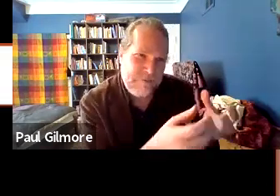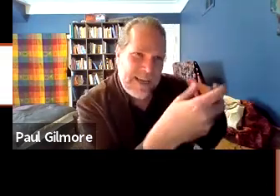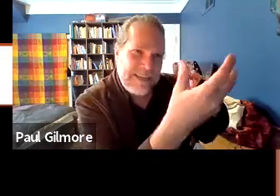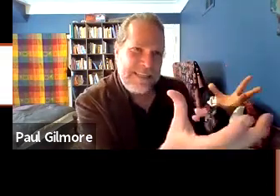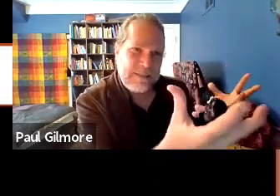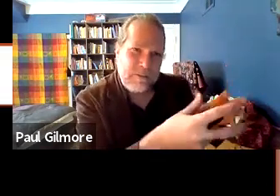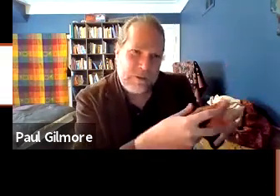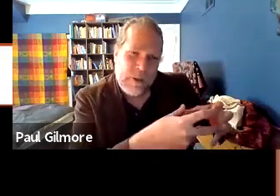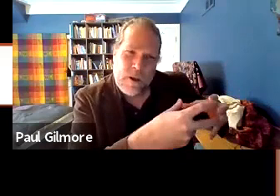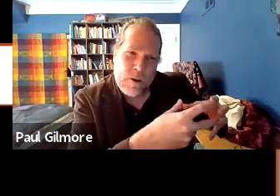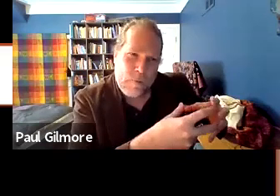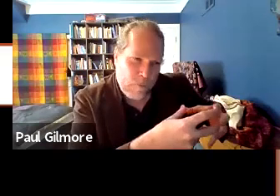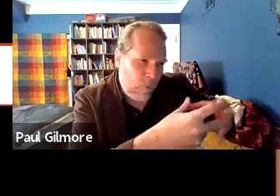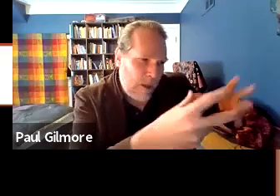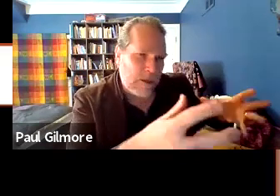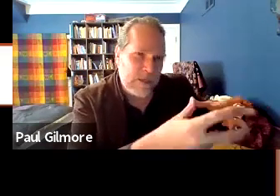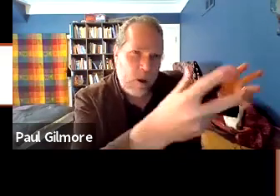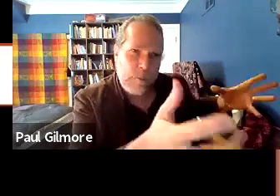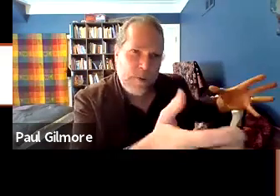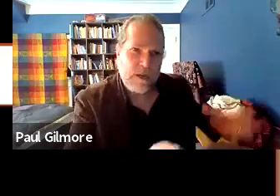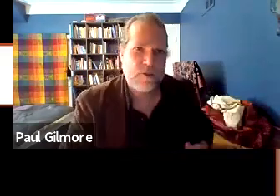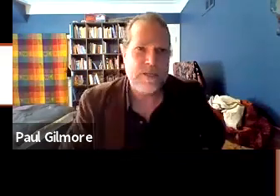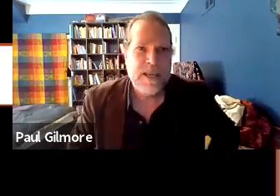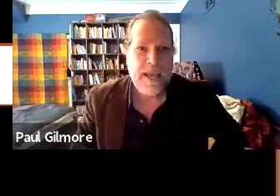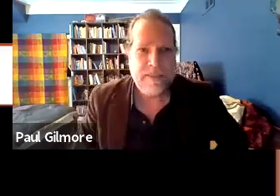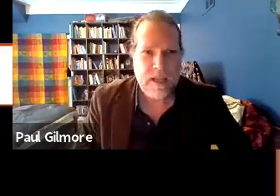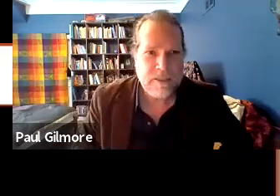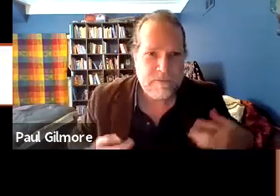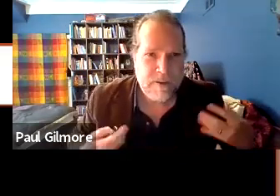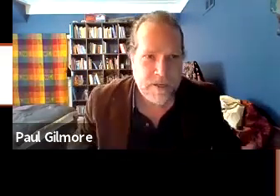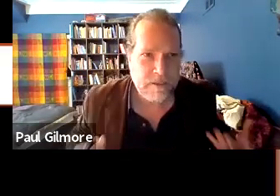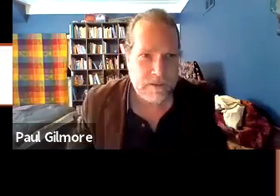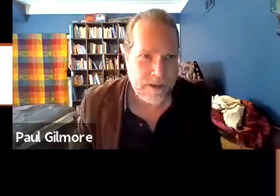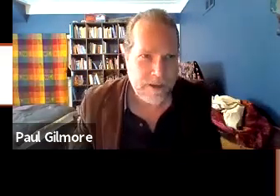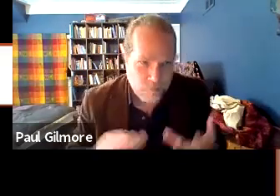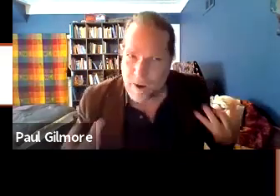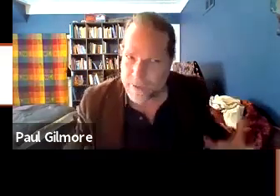you have this ideal of a welcoming open country. And then on the very other hat right